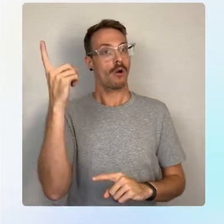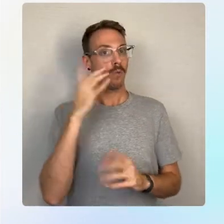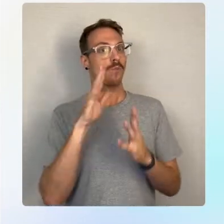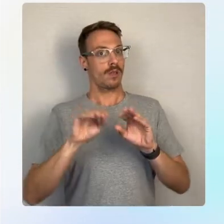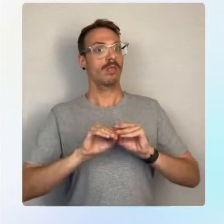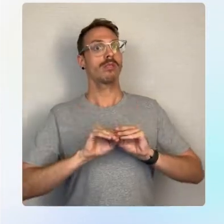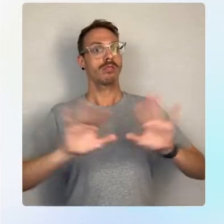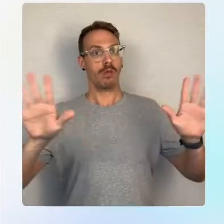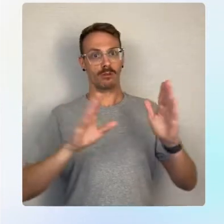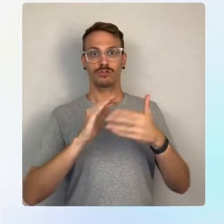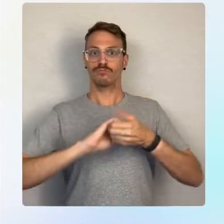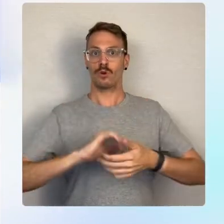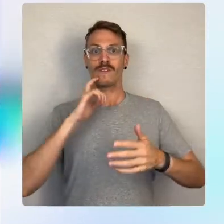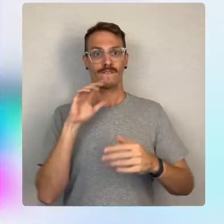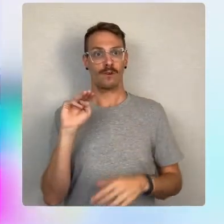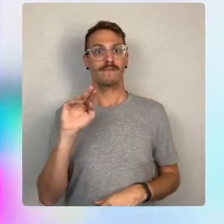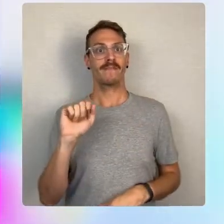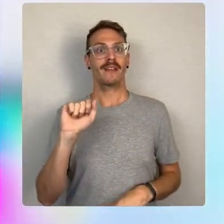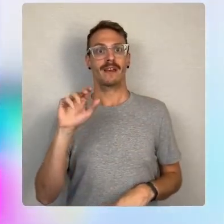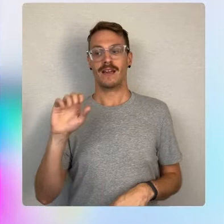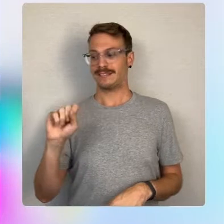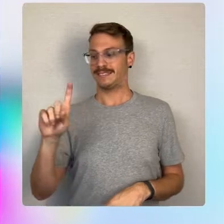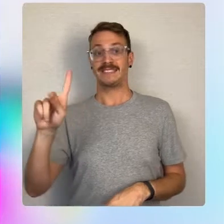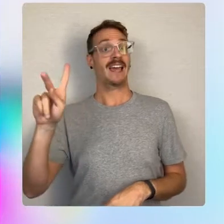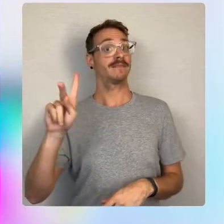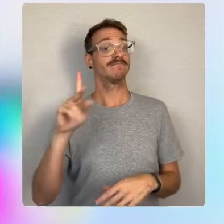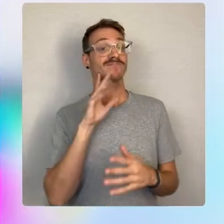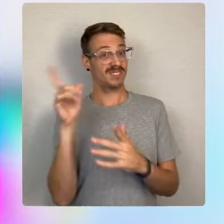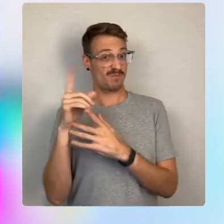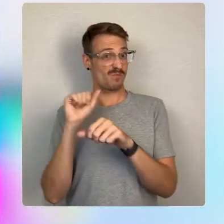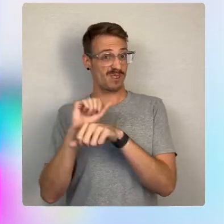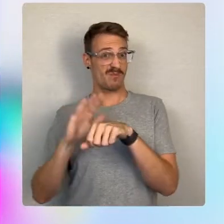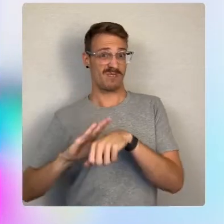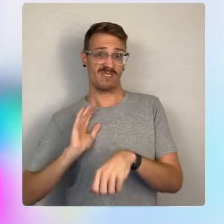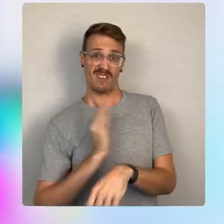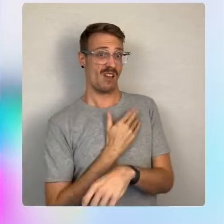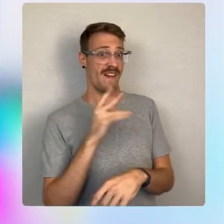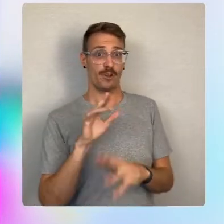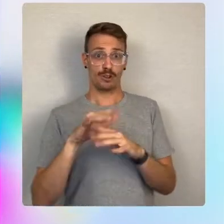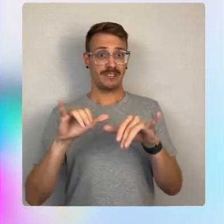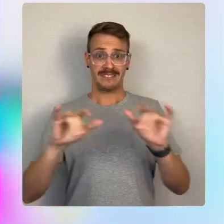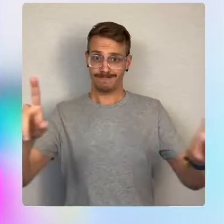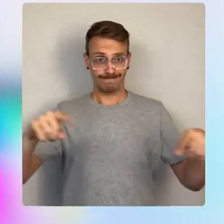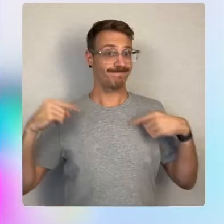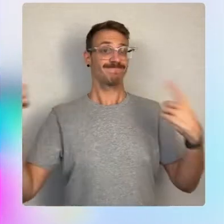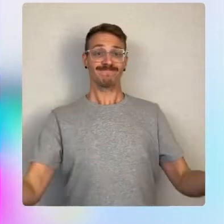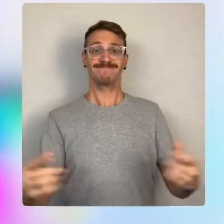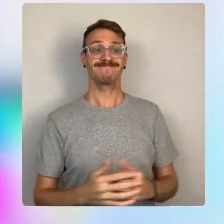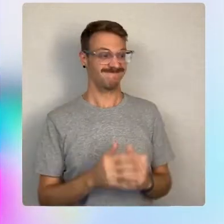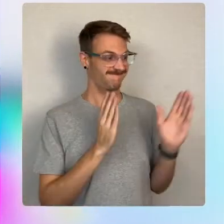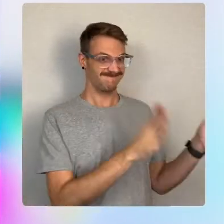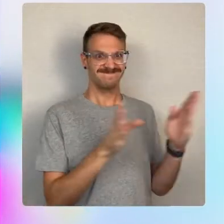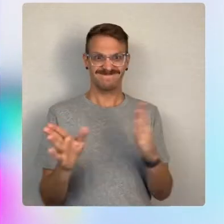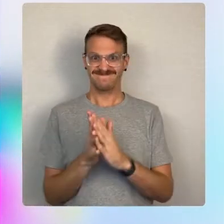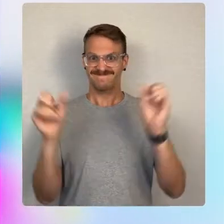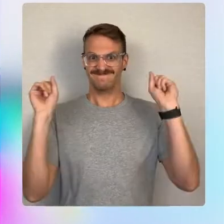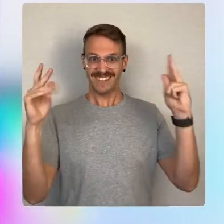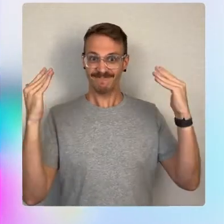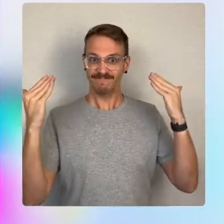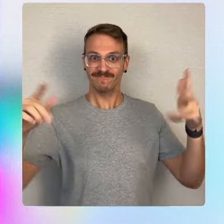for the Meta Avatars SDK. And they've been working with our avatar system ever since. Okay, so let's get started.